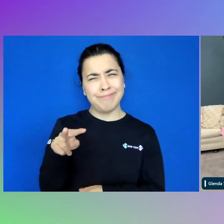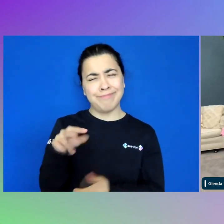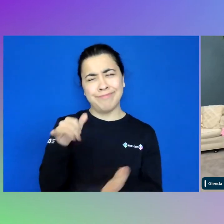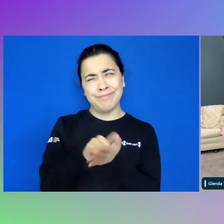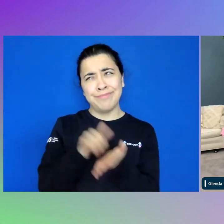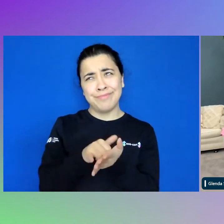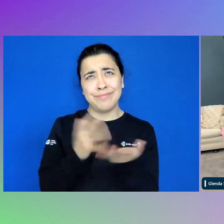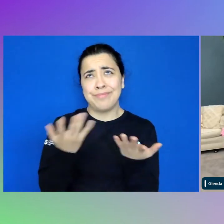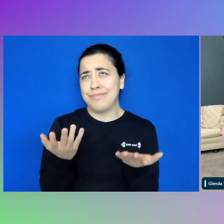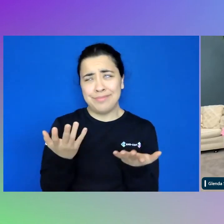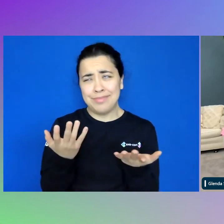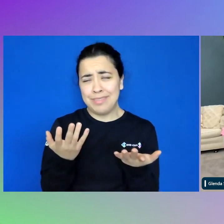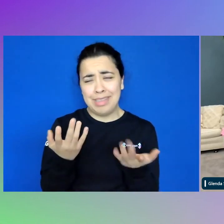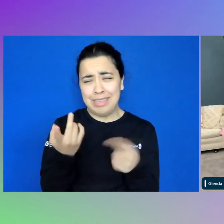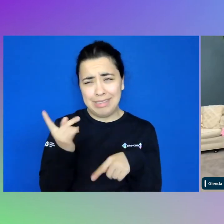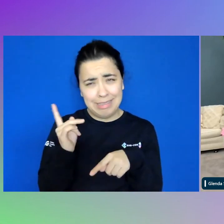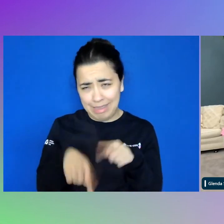way. That's that's not possible. That's not feasible. But